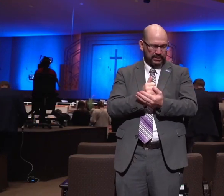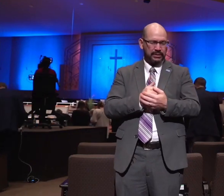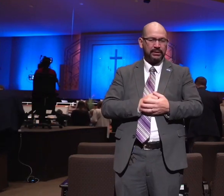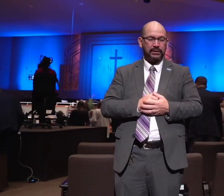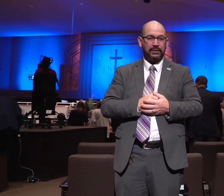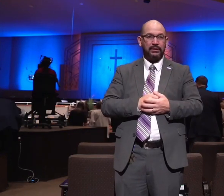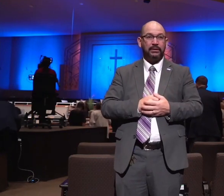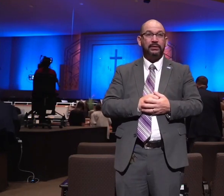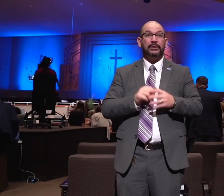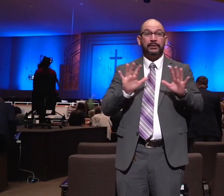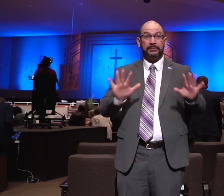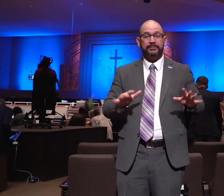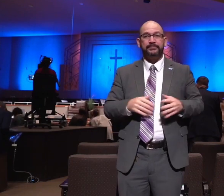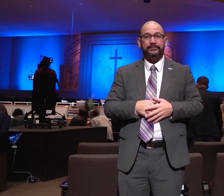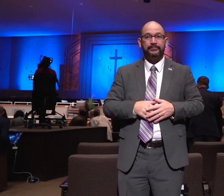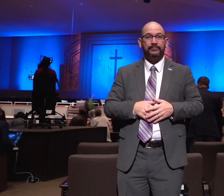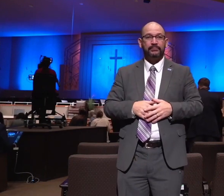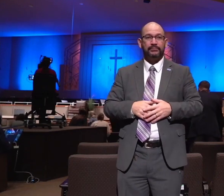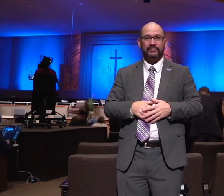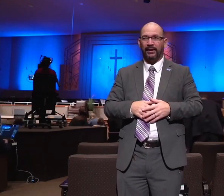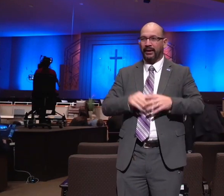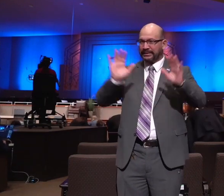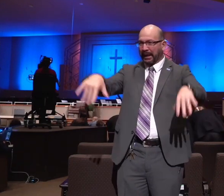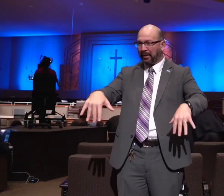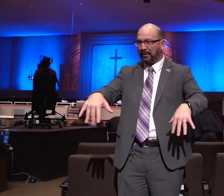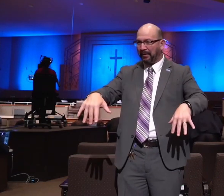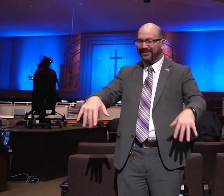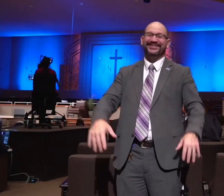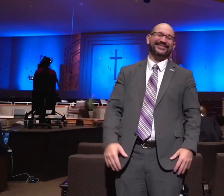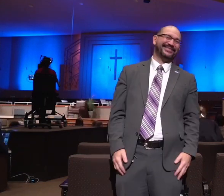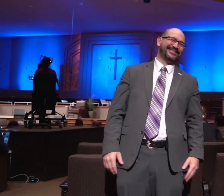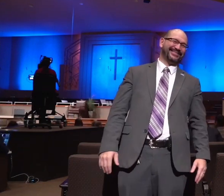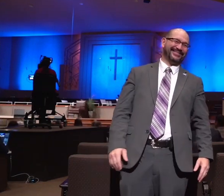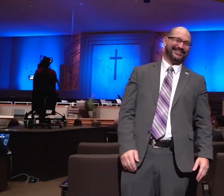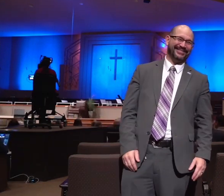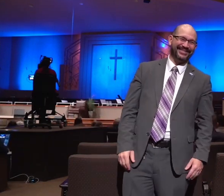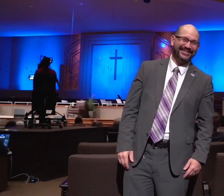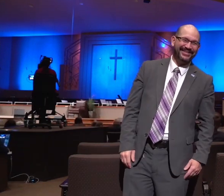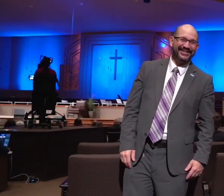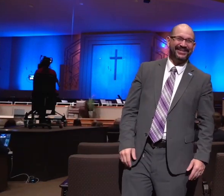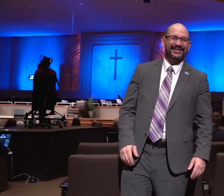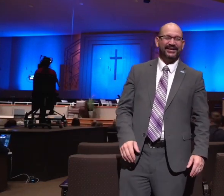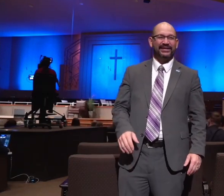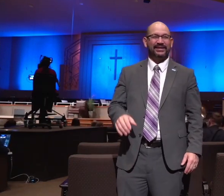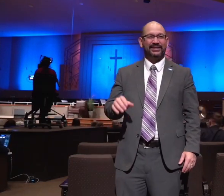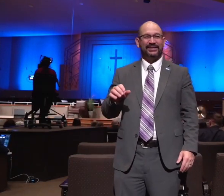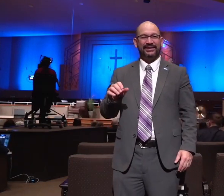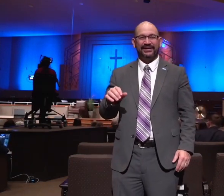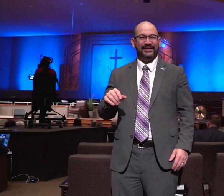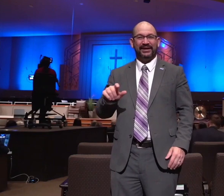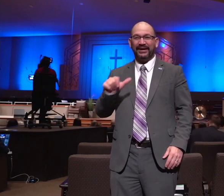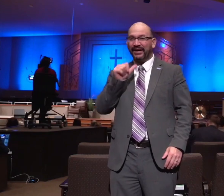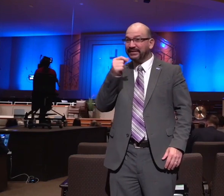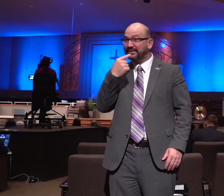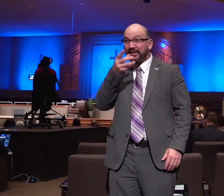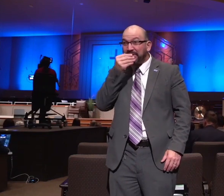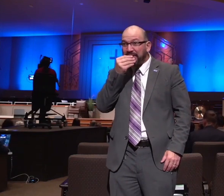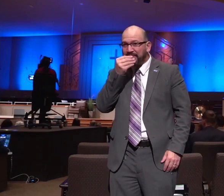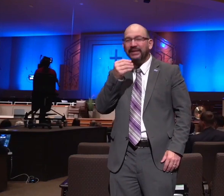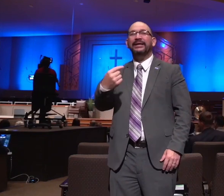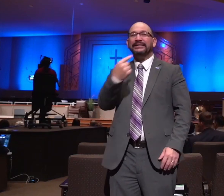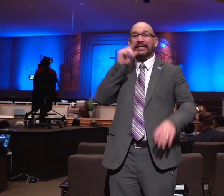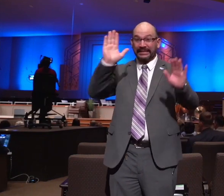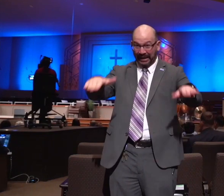have you ever sit down